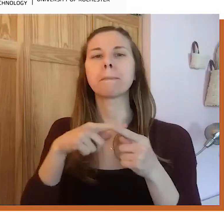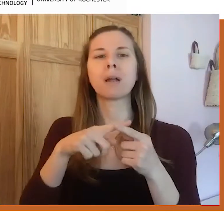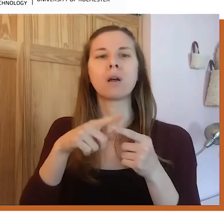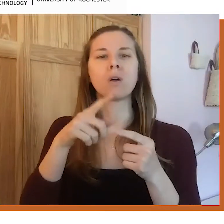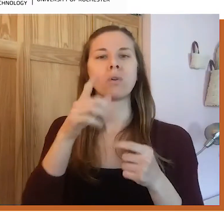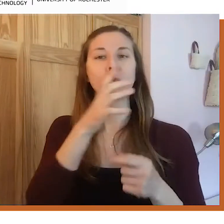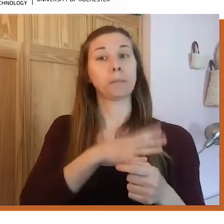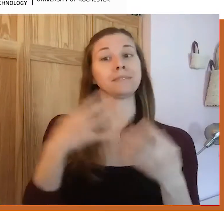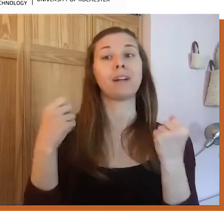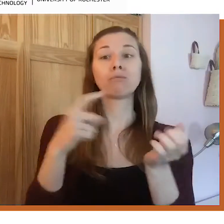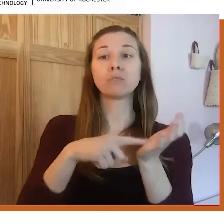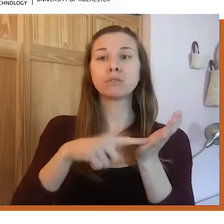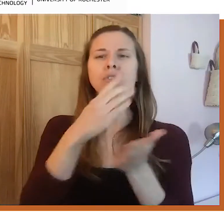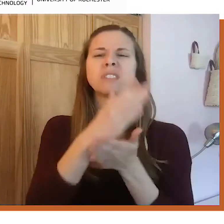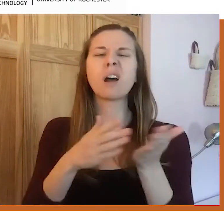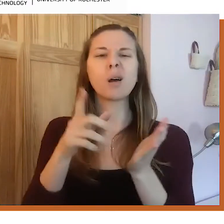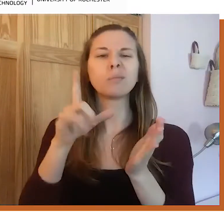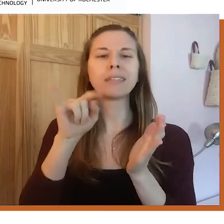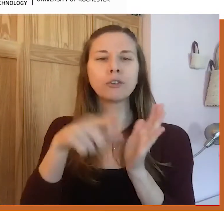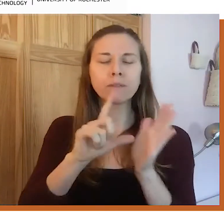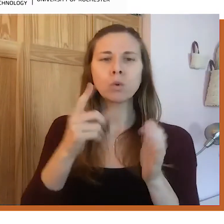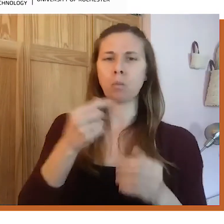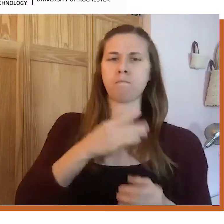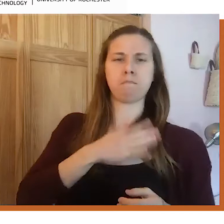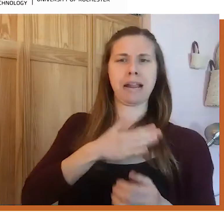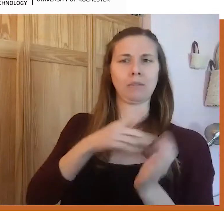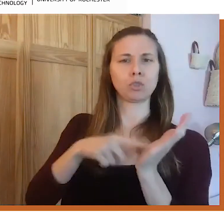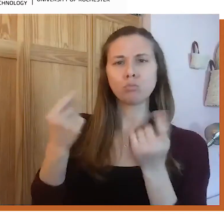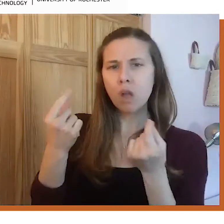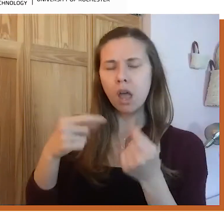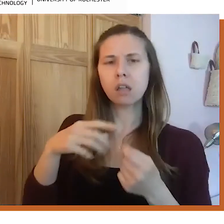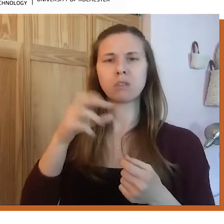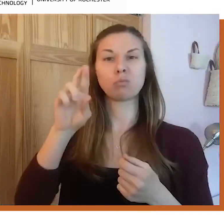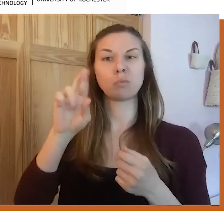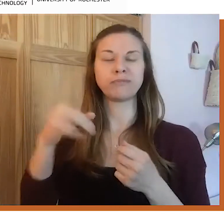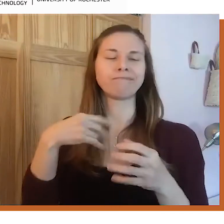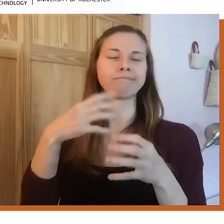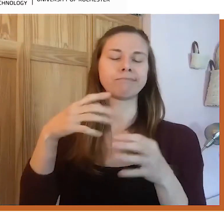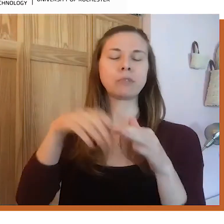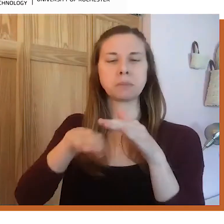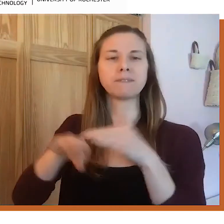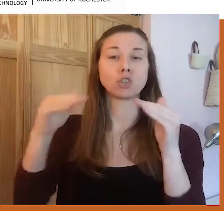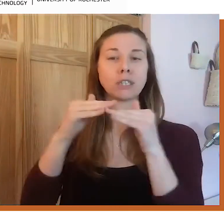so I will be talking about women's health research that I've been involved in.